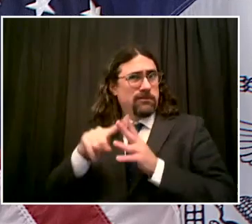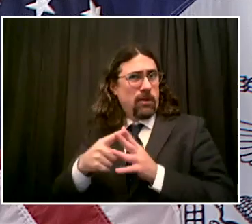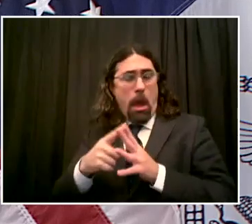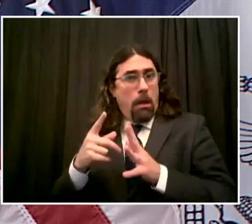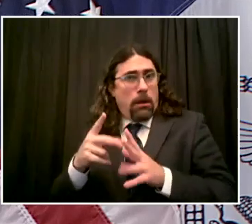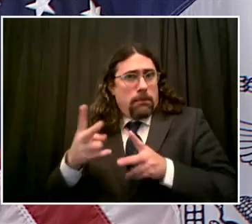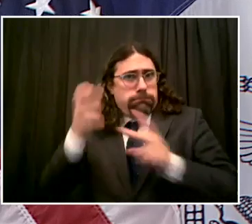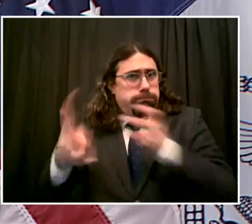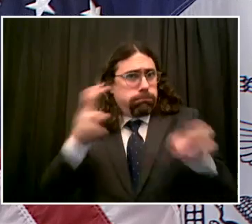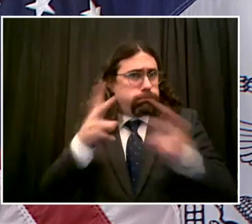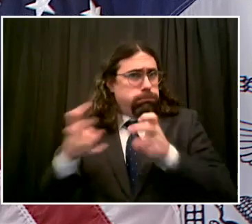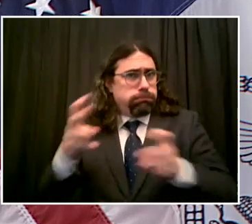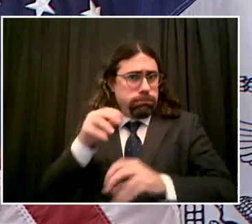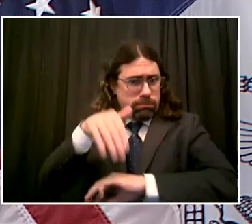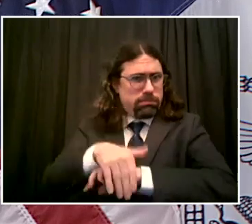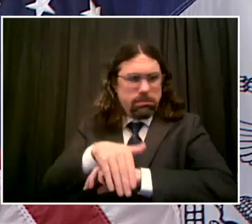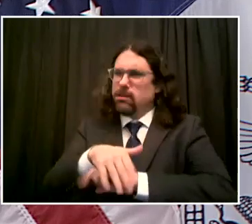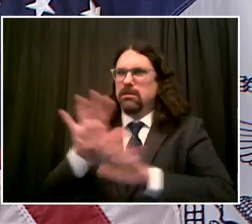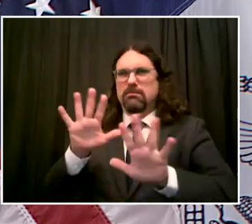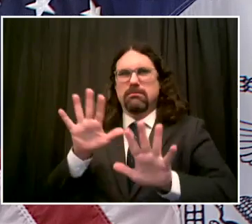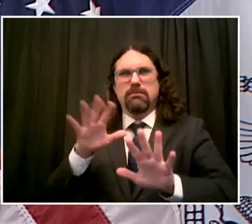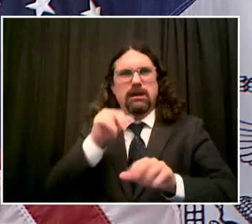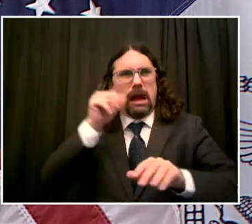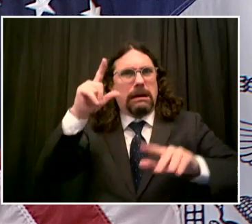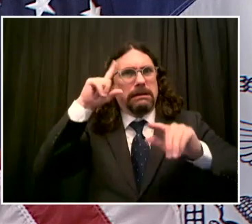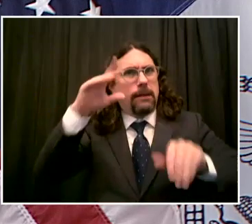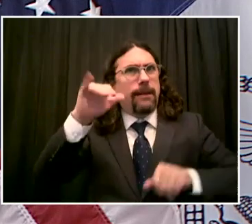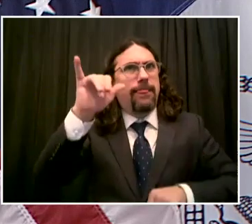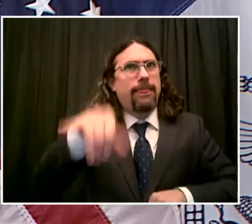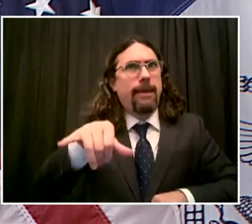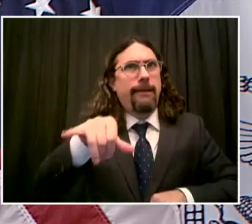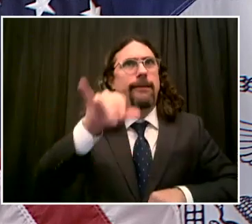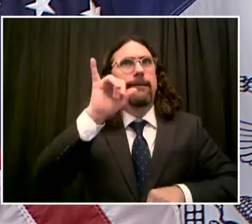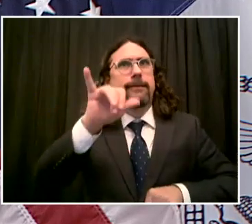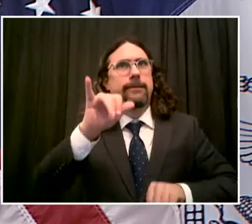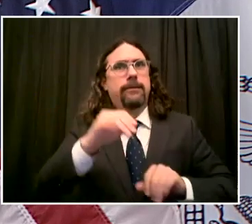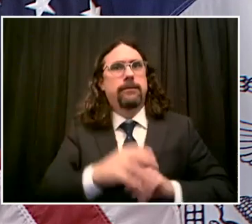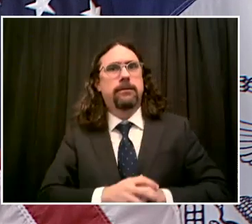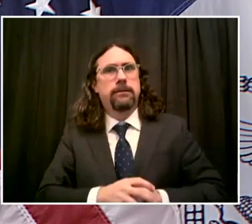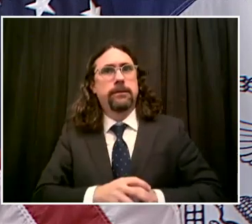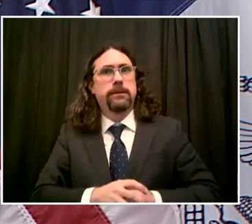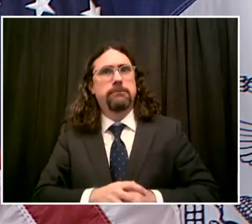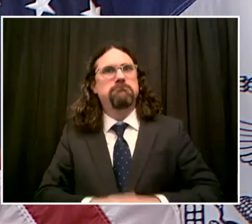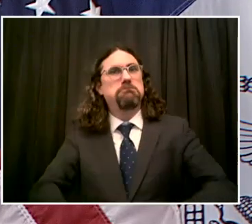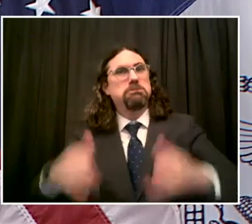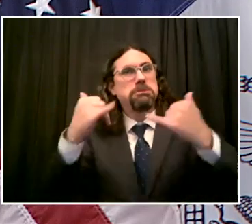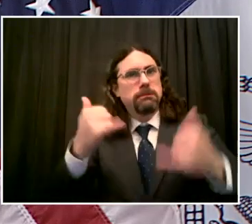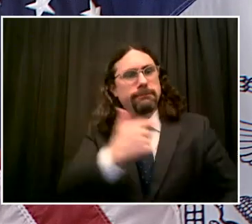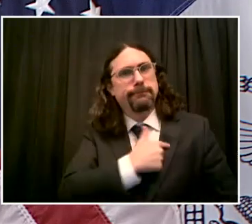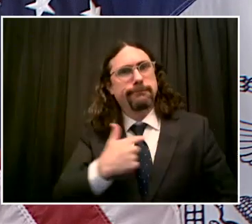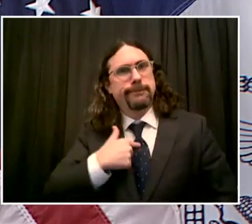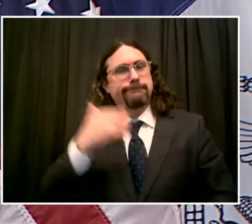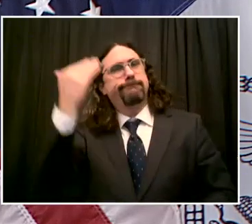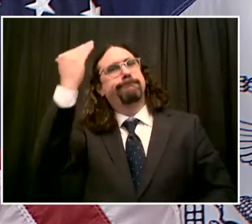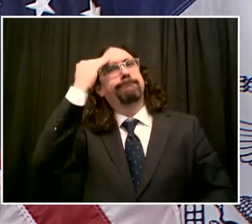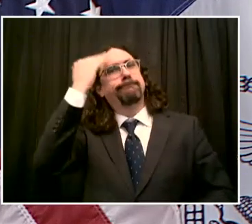IMMEDIATELY. BUT WE SAW LAST NIGHT WE MADE